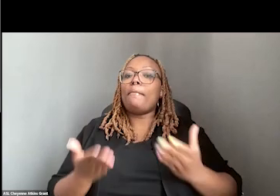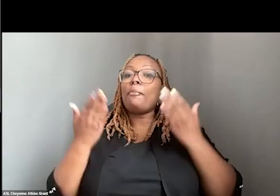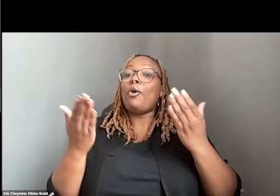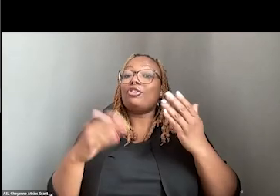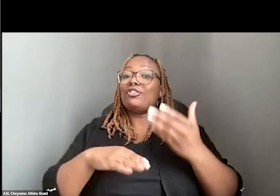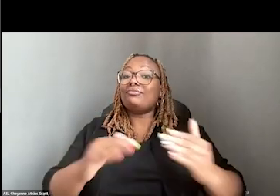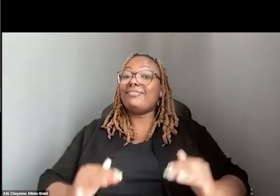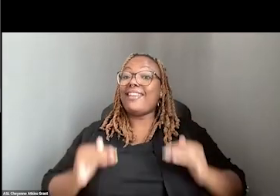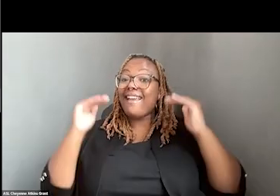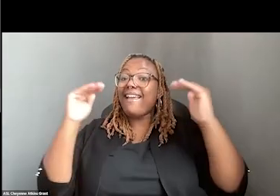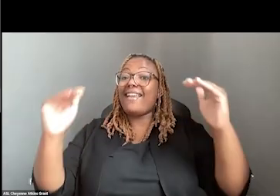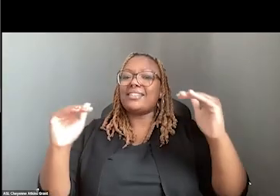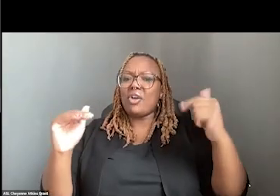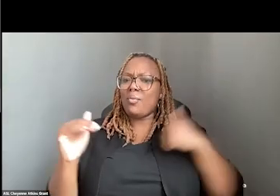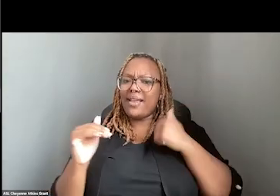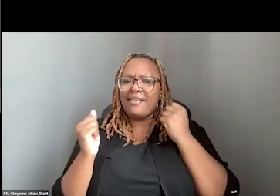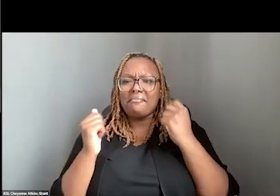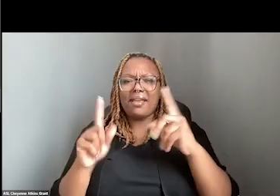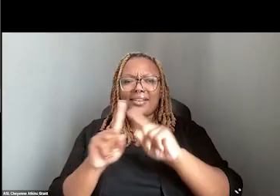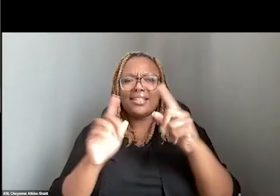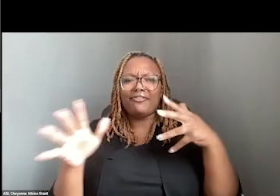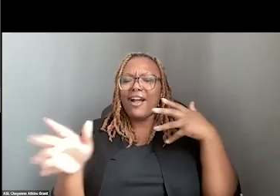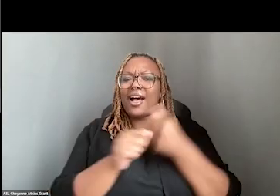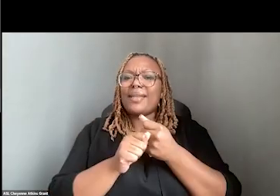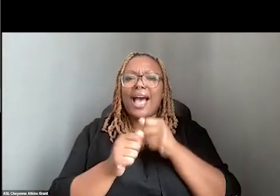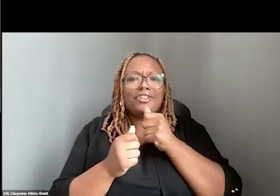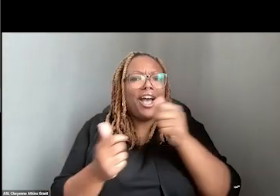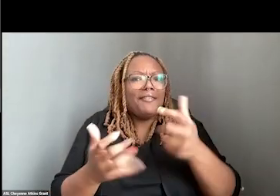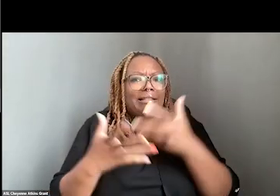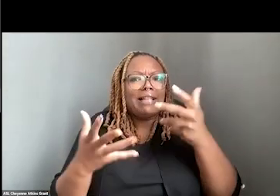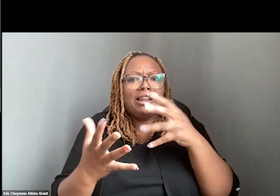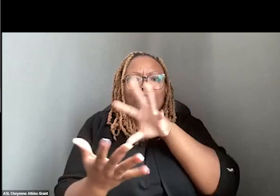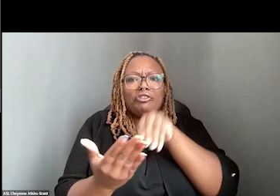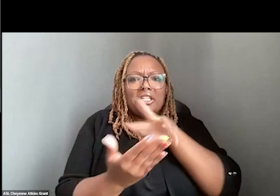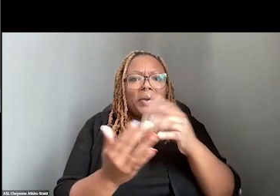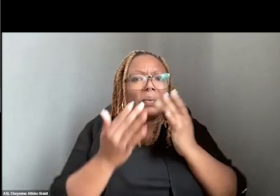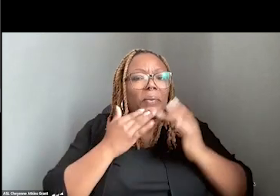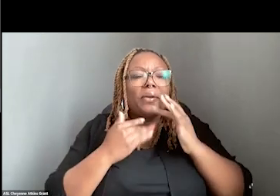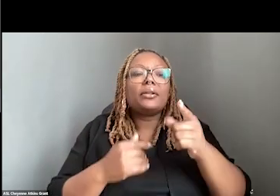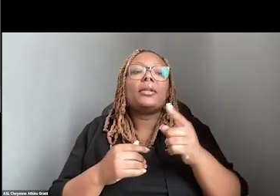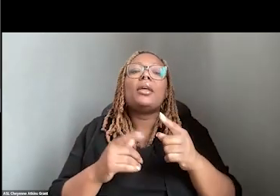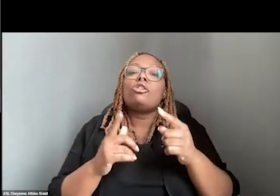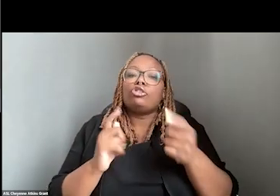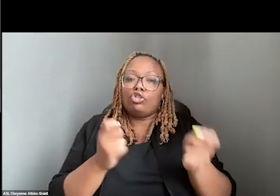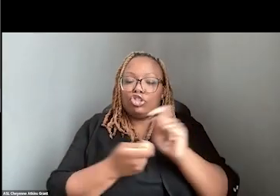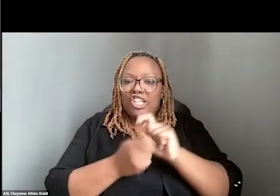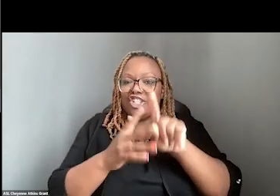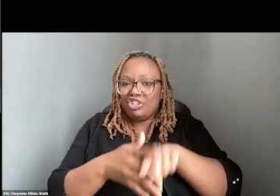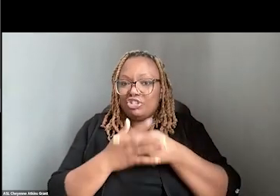So we have a lot of updates. I don't have a lot of screenshots. So we have some changes that have went in effective May 22,